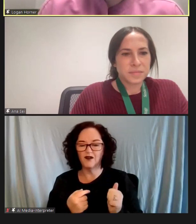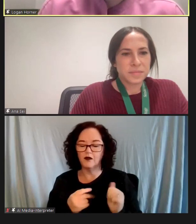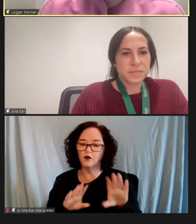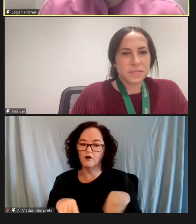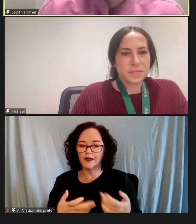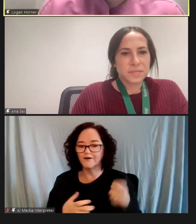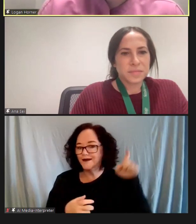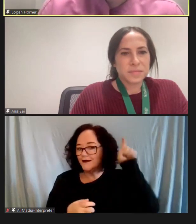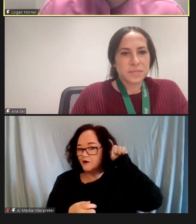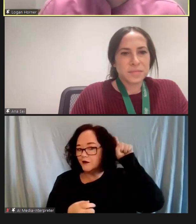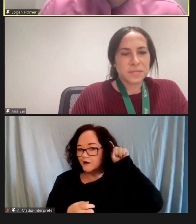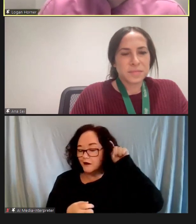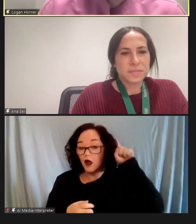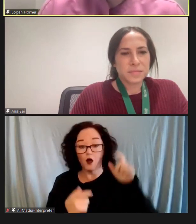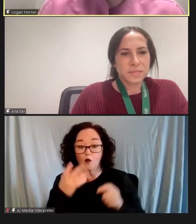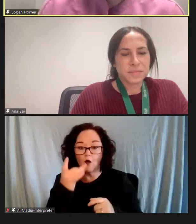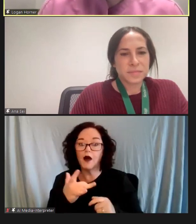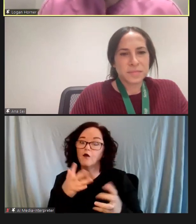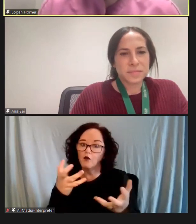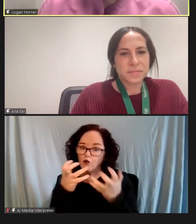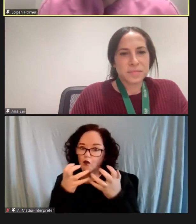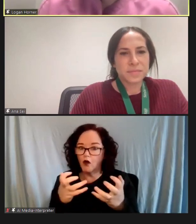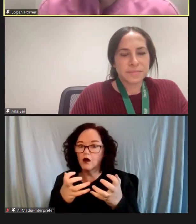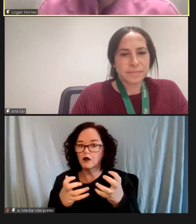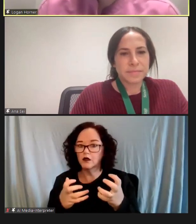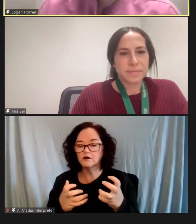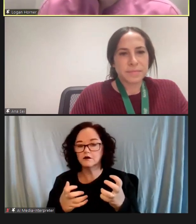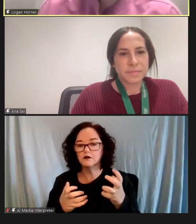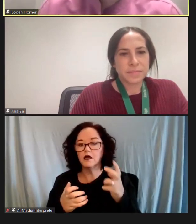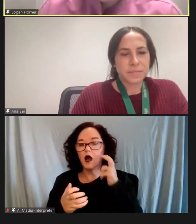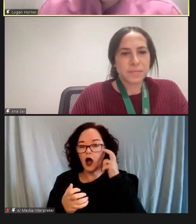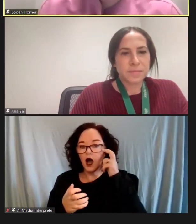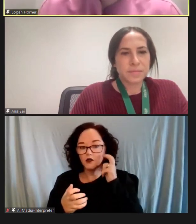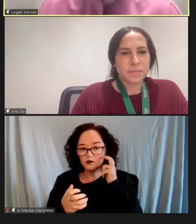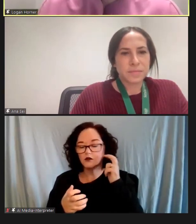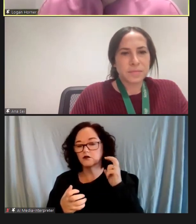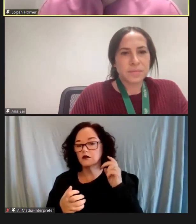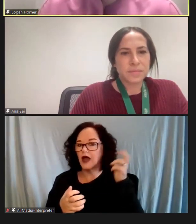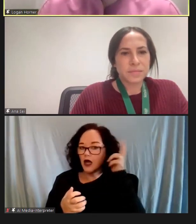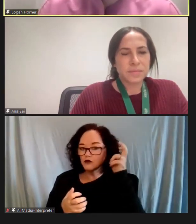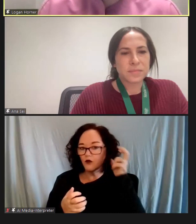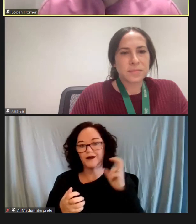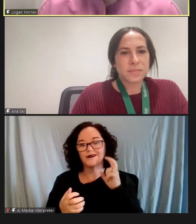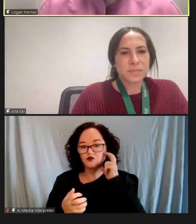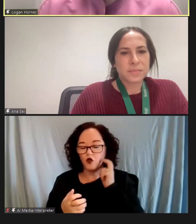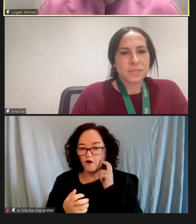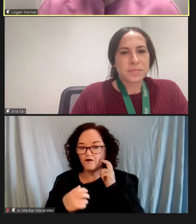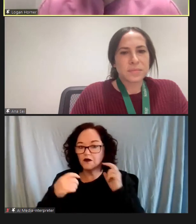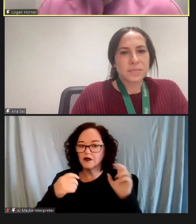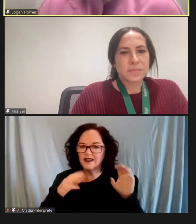auditory nerve to be sending the signal